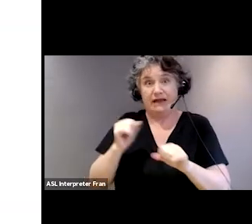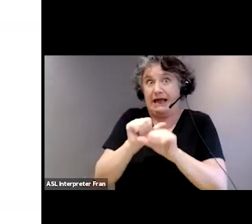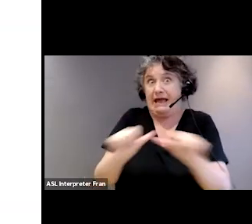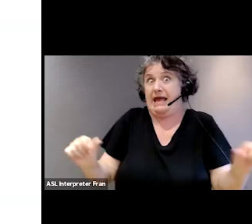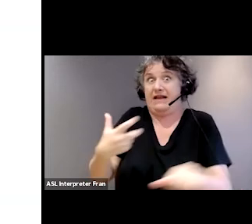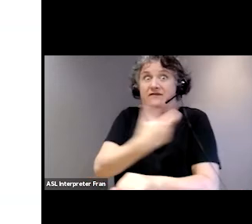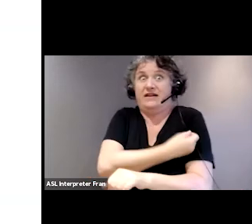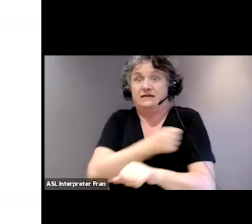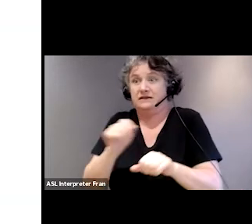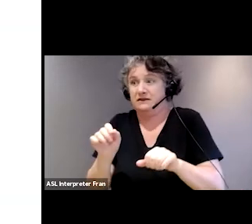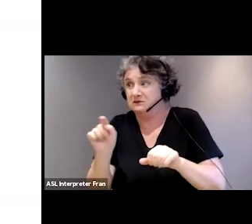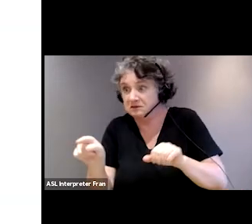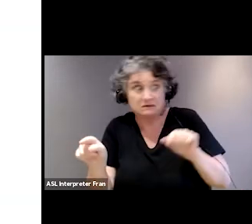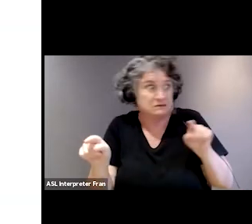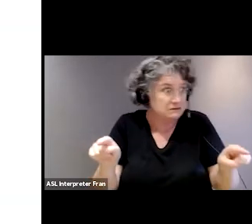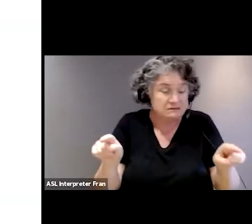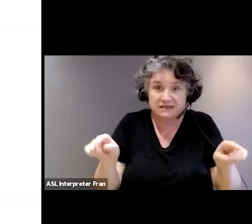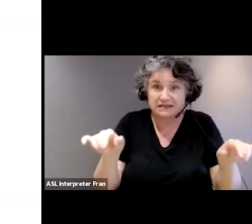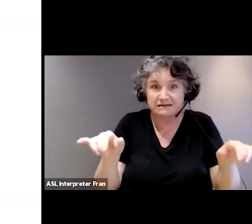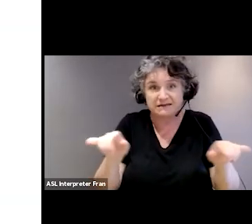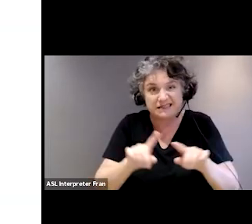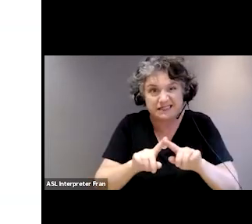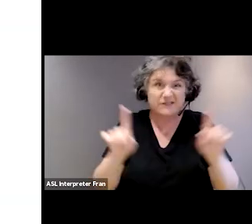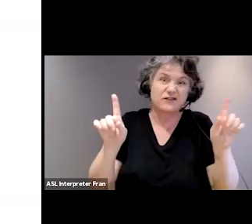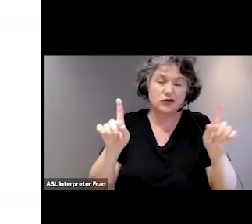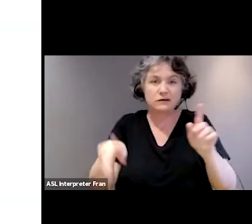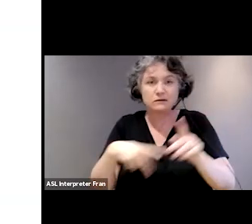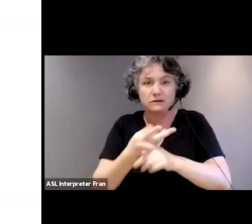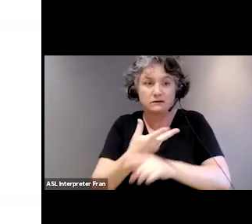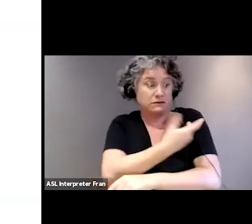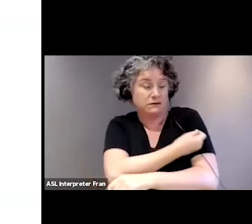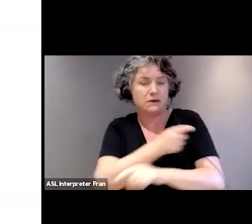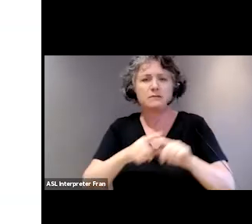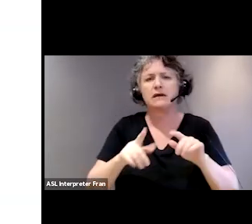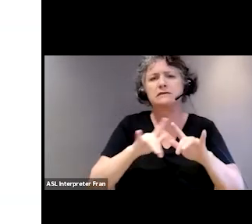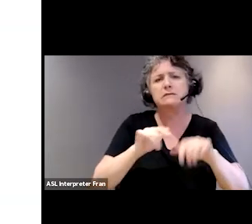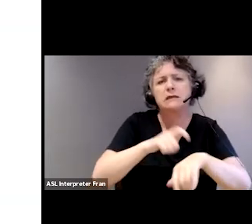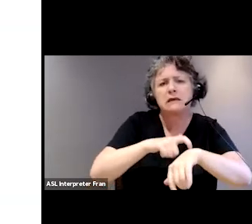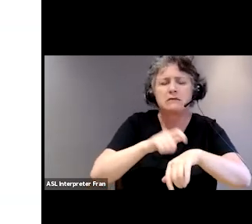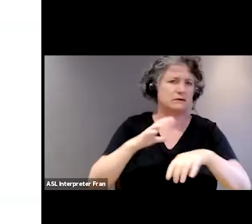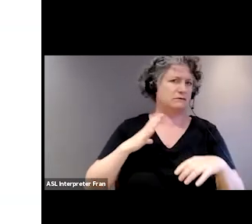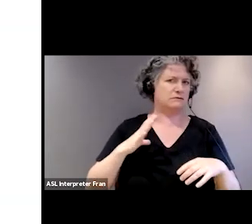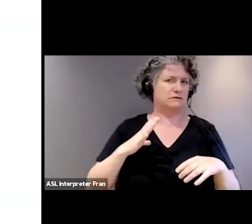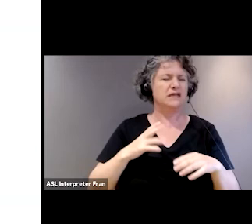against COVID 19, but it will protect you from the flu and reduce your chance of getting very sick from it. Getting the flu vaccine also helps protect our healthcare system